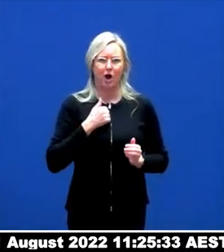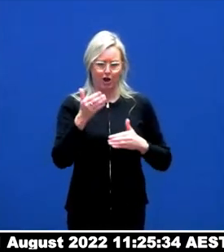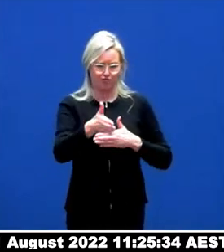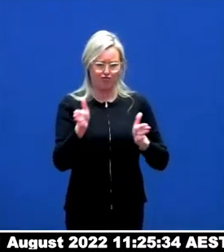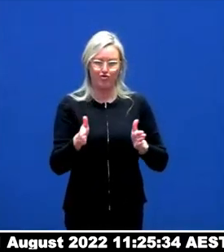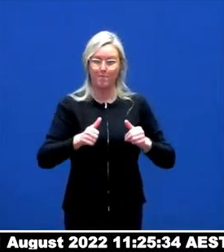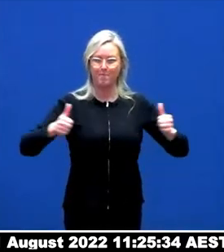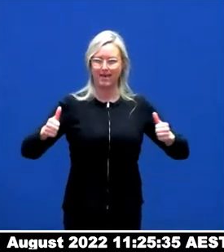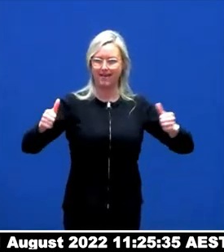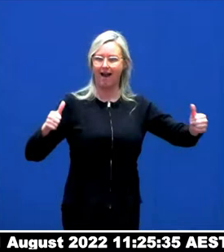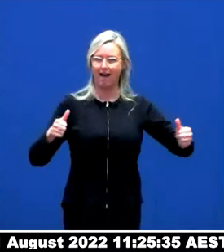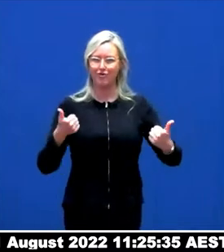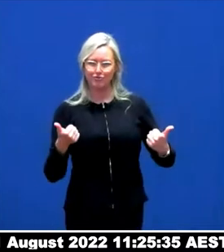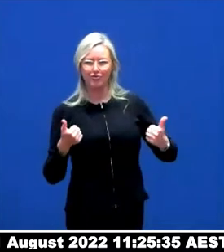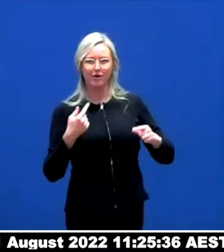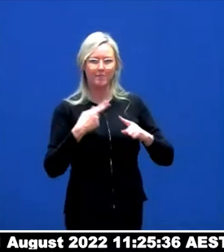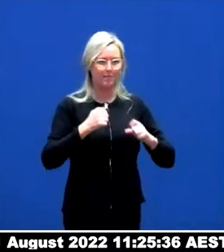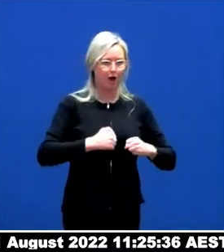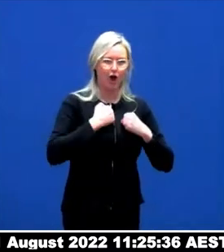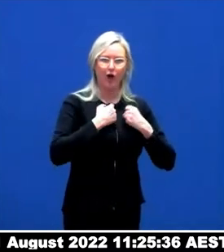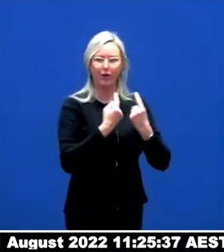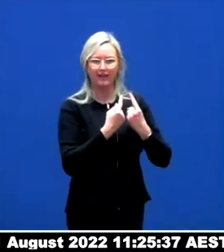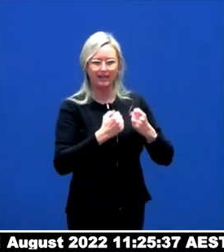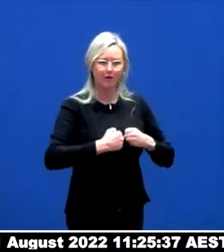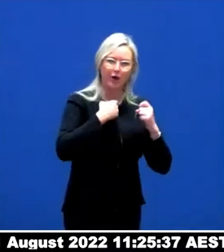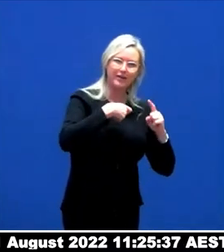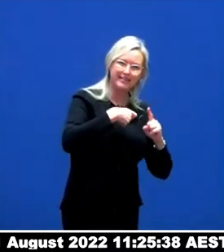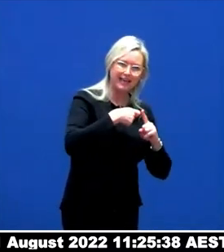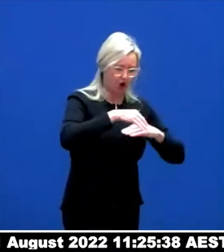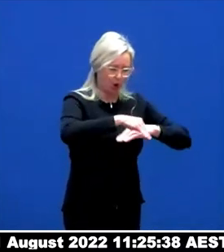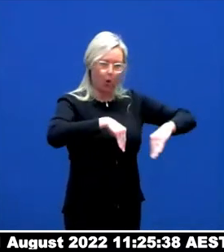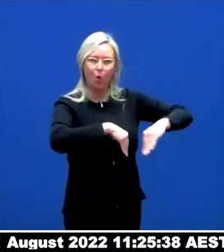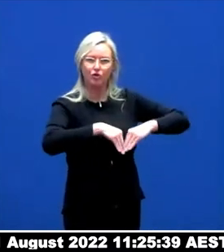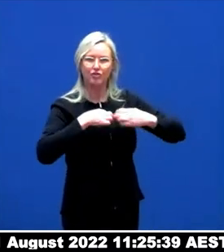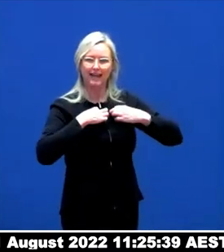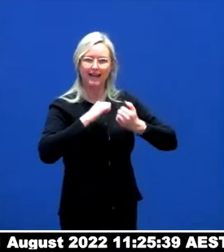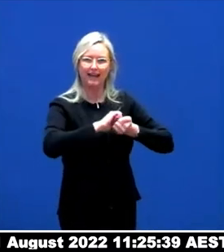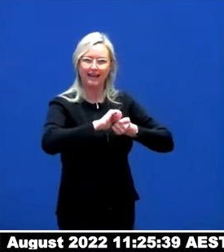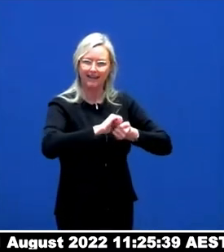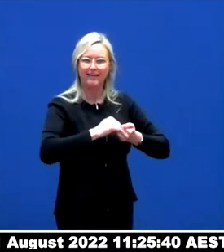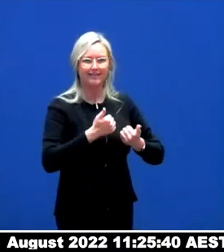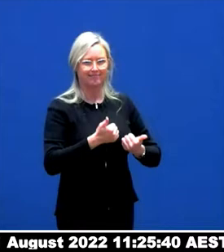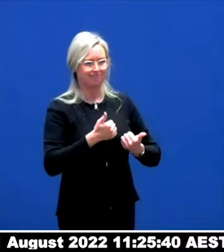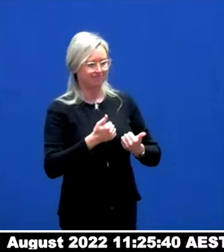you have your own facilities, yeah, yeah, laundry and whatever facilities, but by